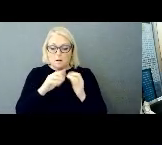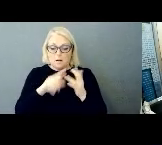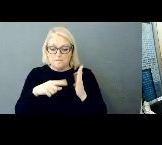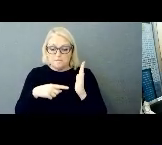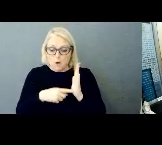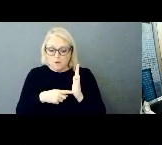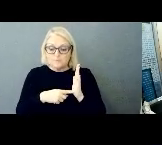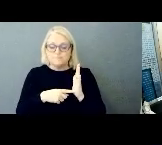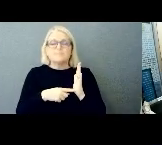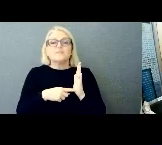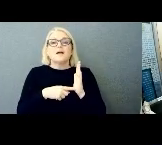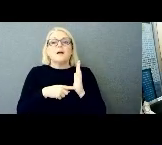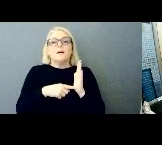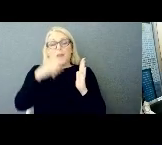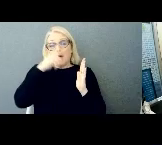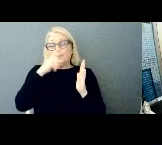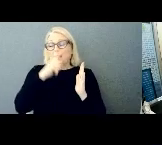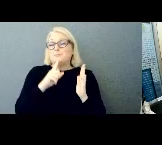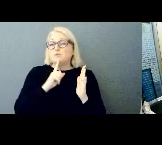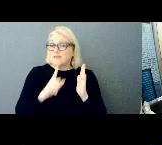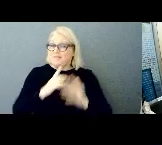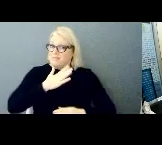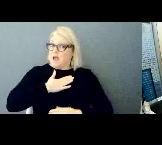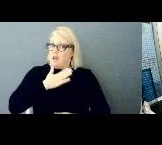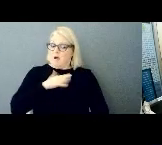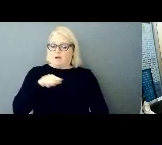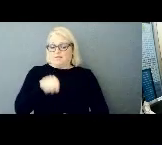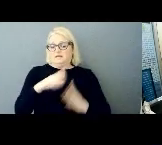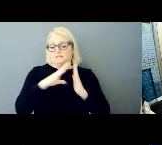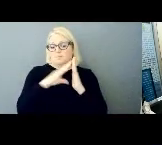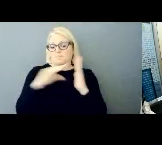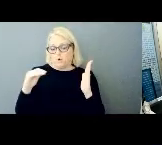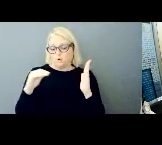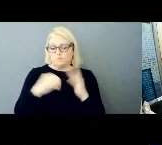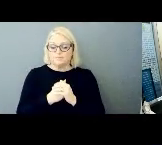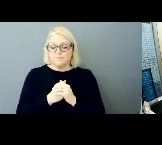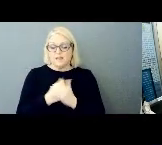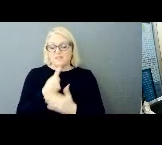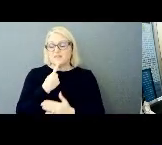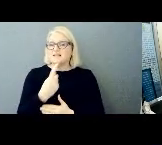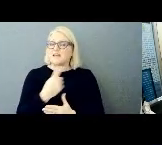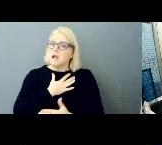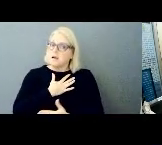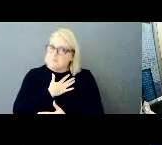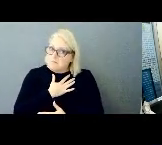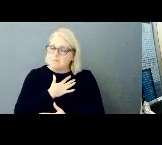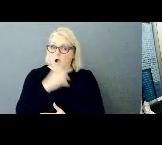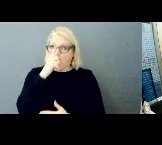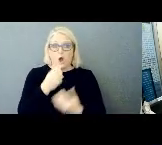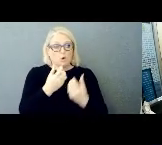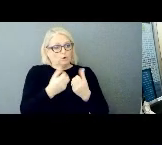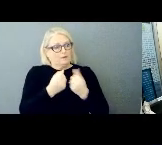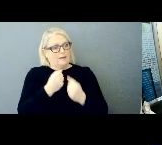that say people really value this, and a hint that says, "Hey, I can actually get my healthcare needs delivered through an eHub,